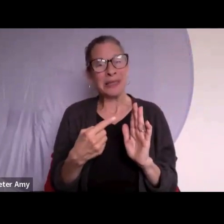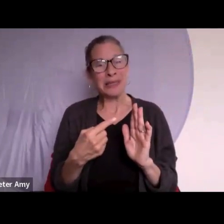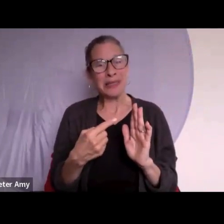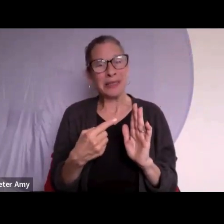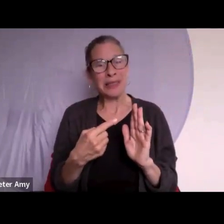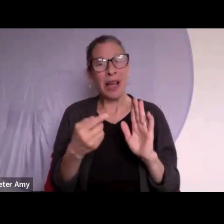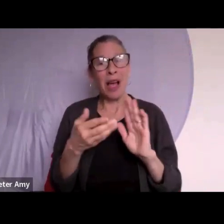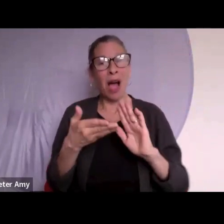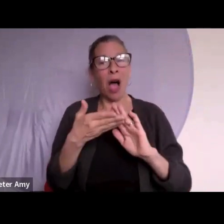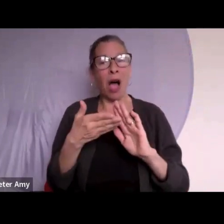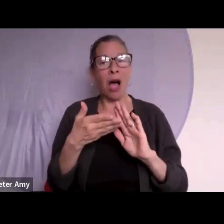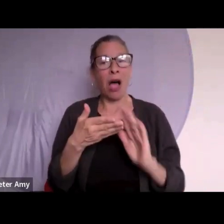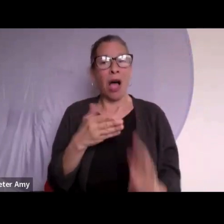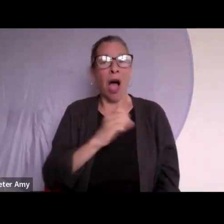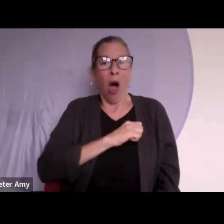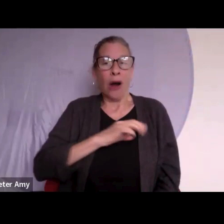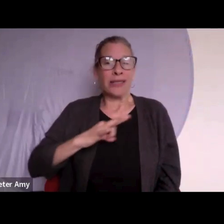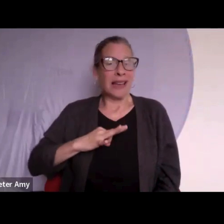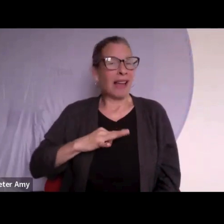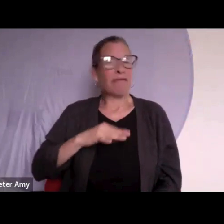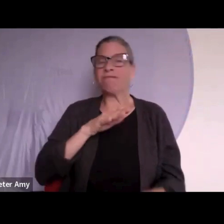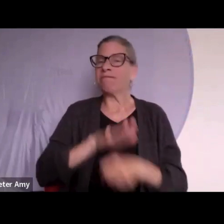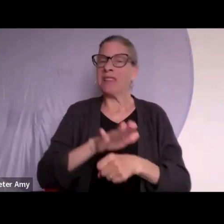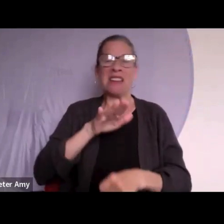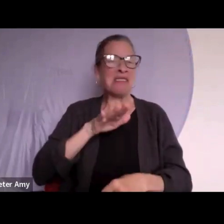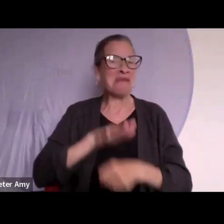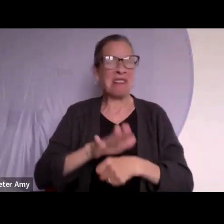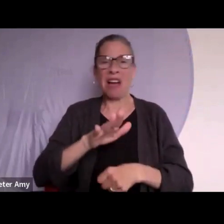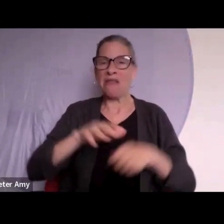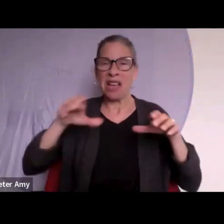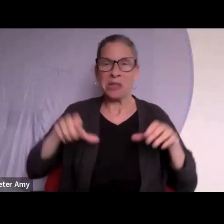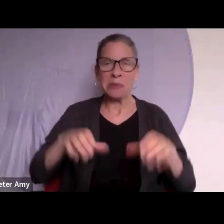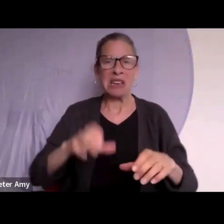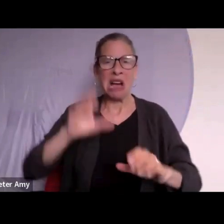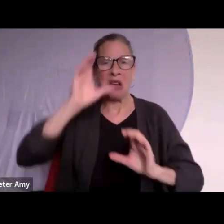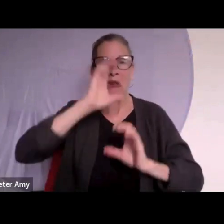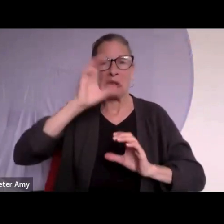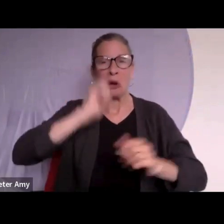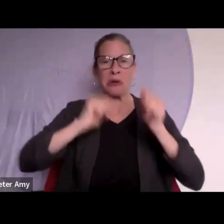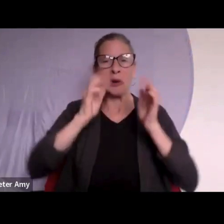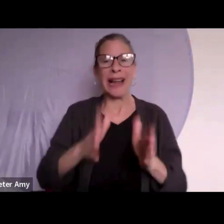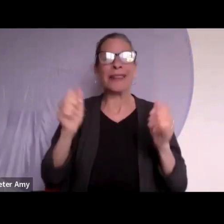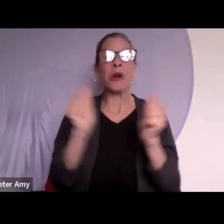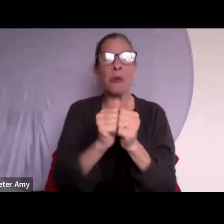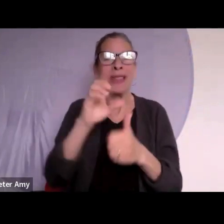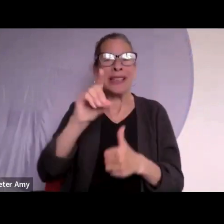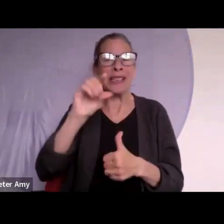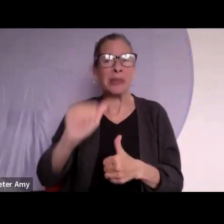say, not enough has been done to look for an actor with a disability and, you know, get the word out there. You know,